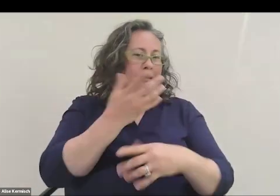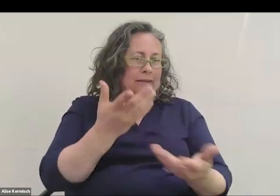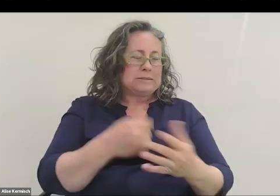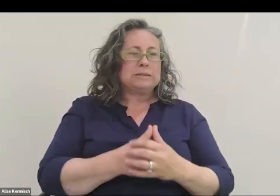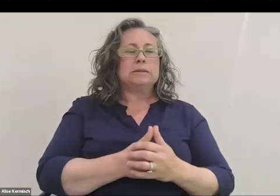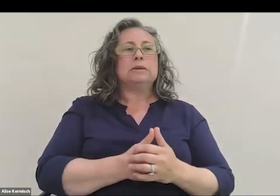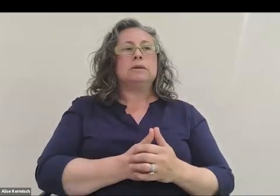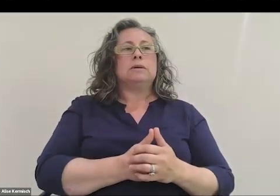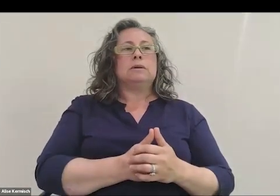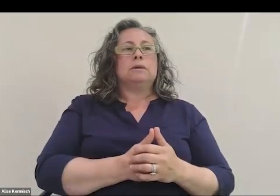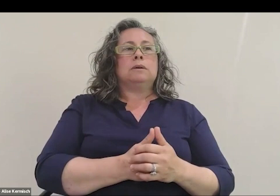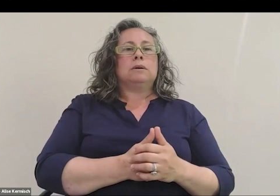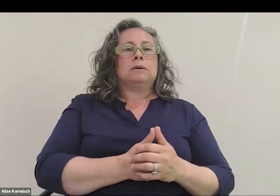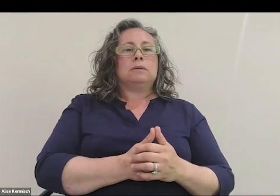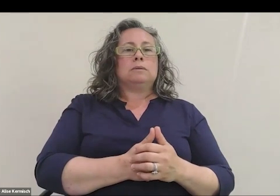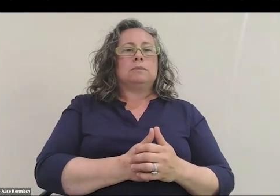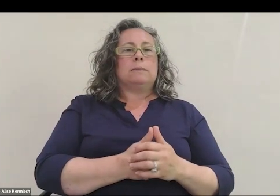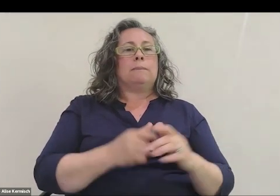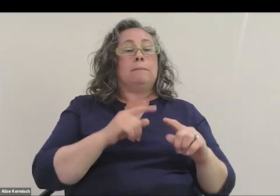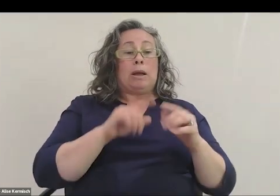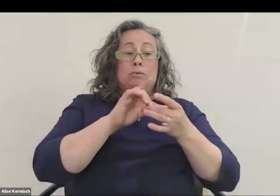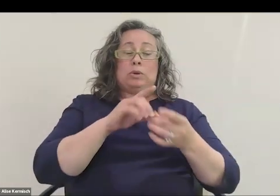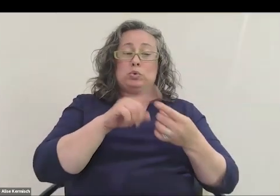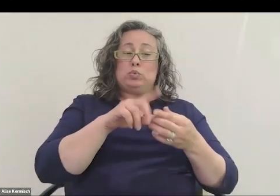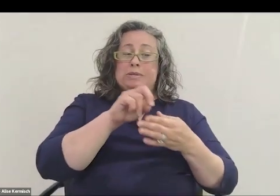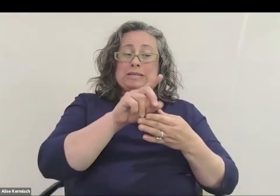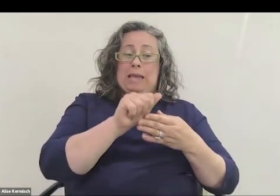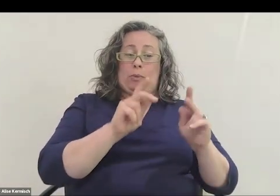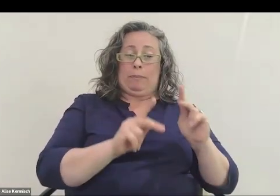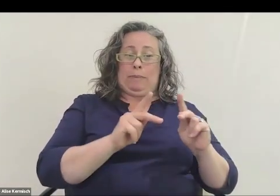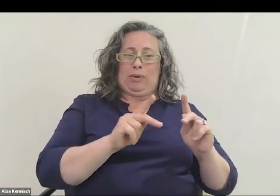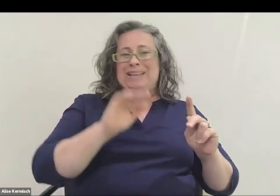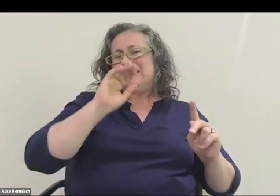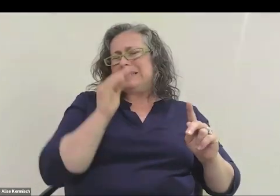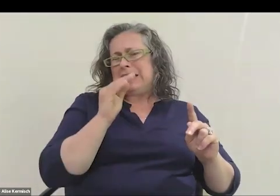It has to do with disabled people. It seems better to be inspirational